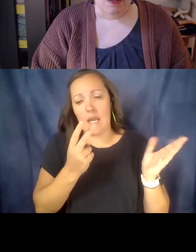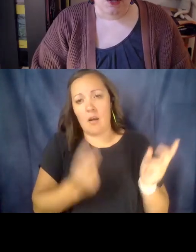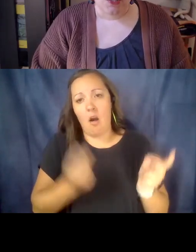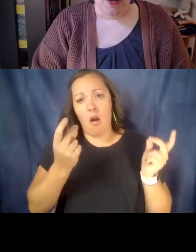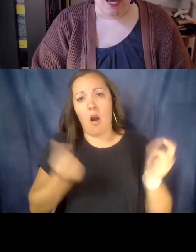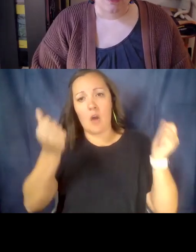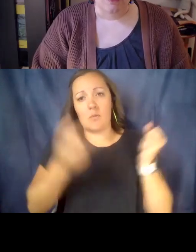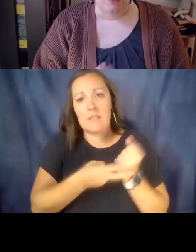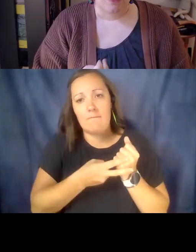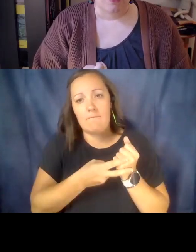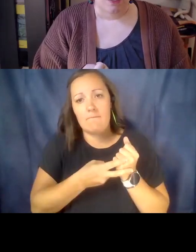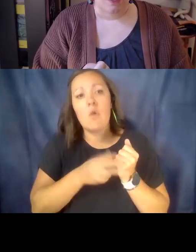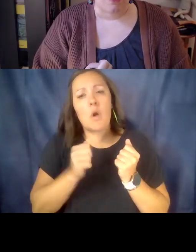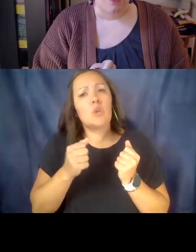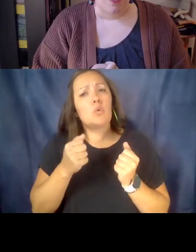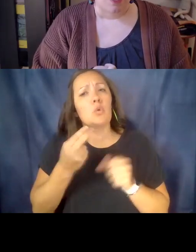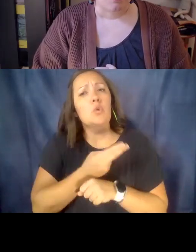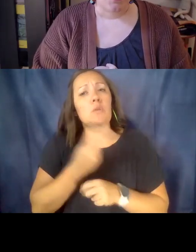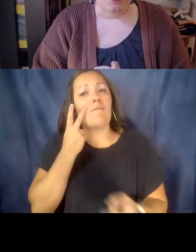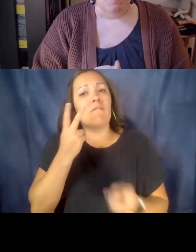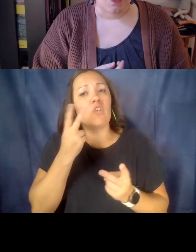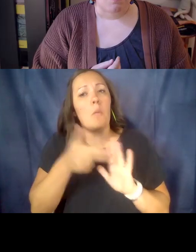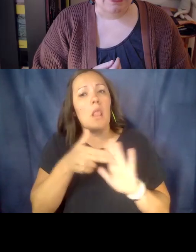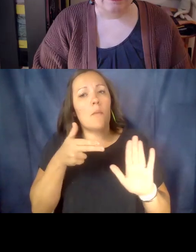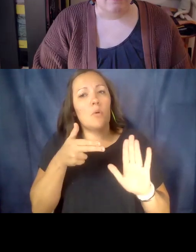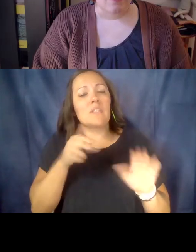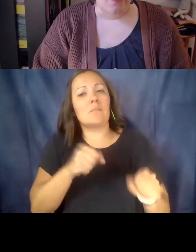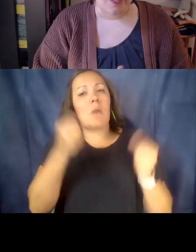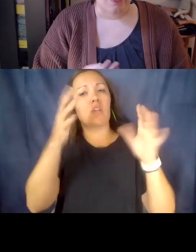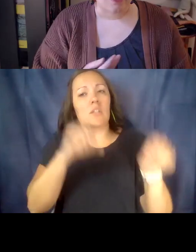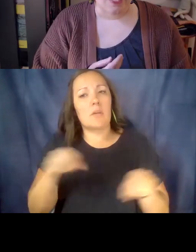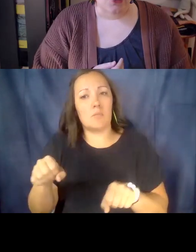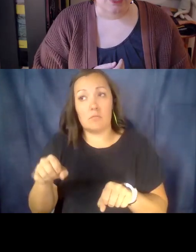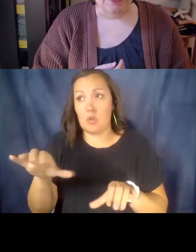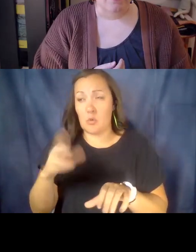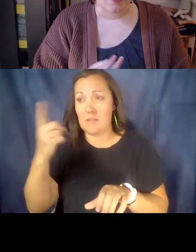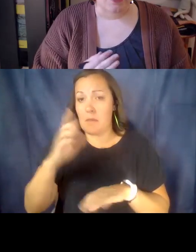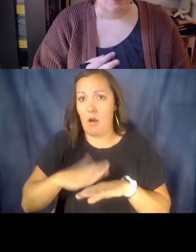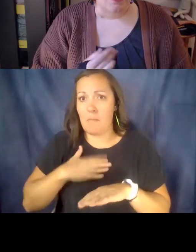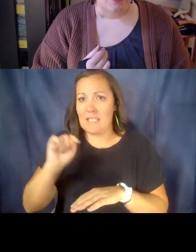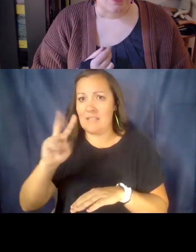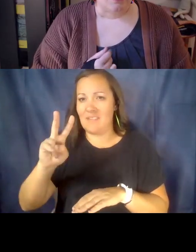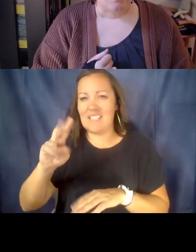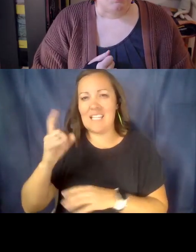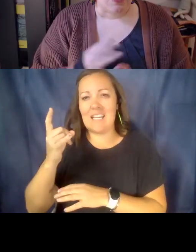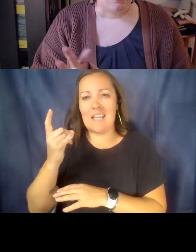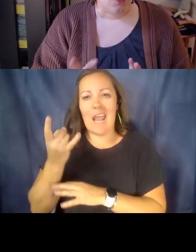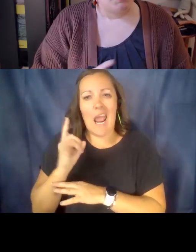as much as you can. I was doing something on my TV the other day, and android TV and I'm not normally